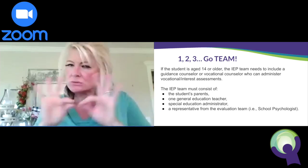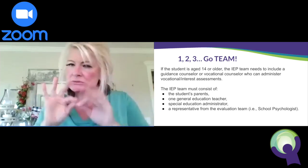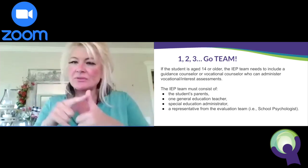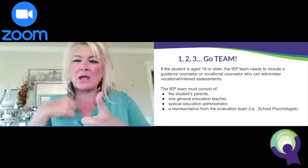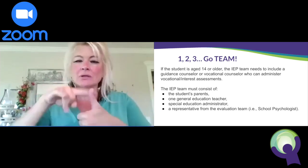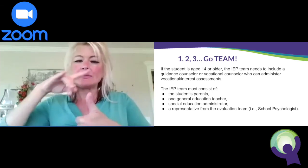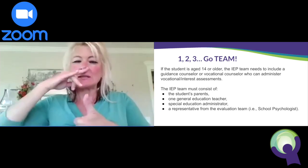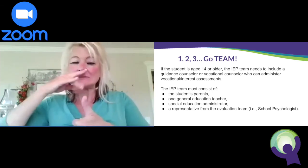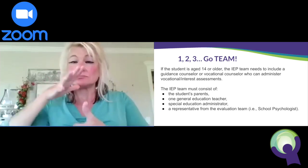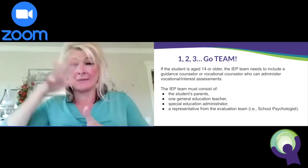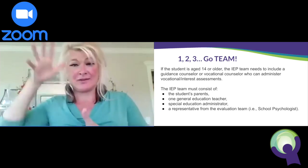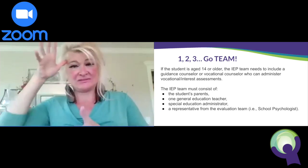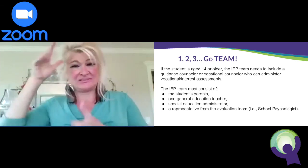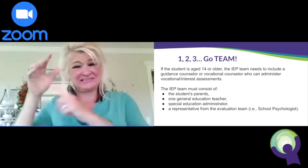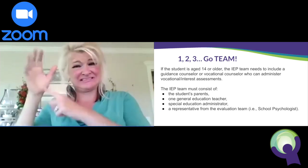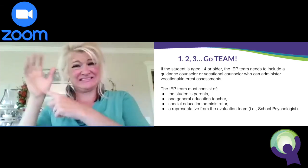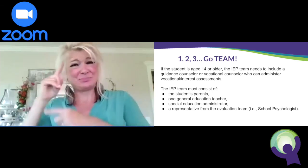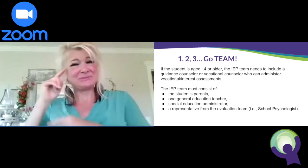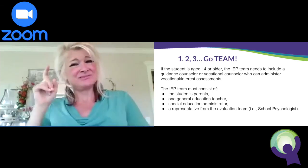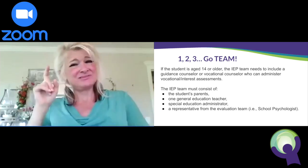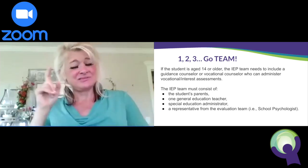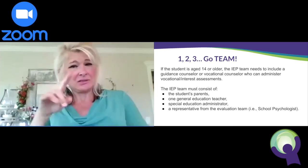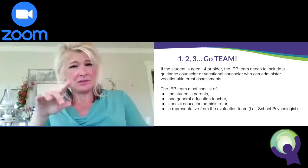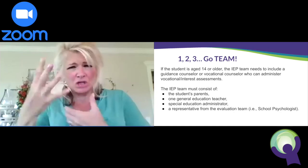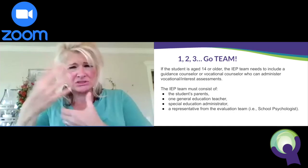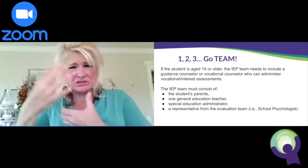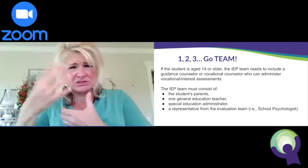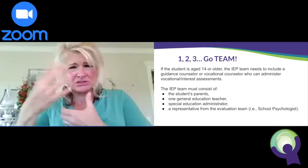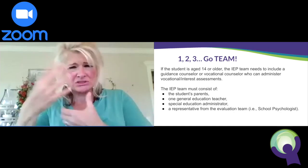And that's so important, especially with the parents,